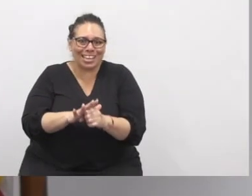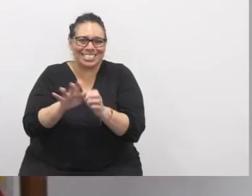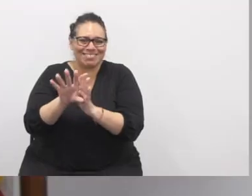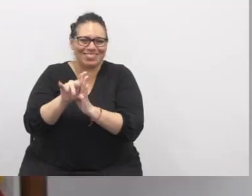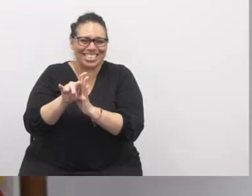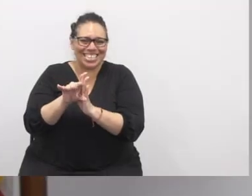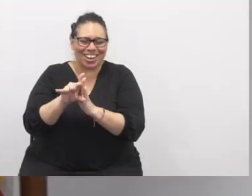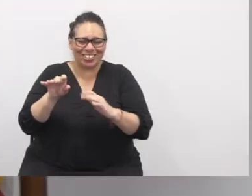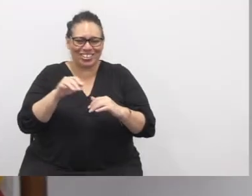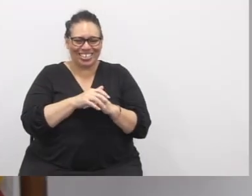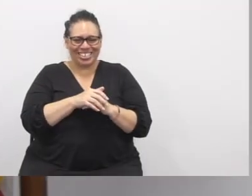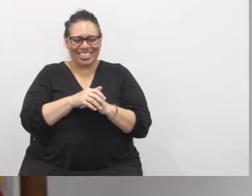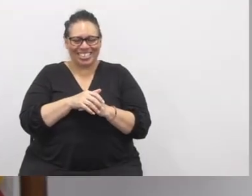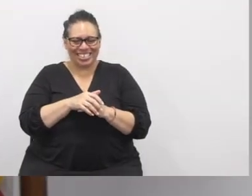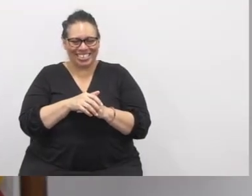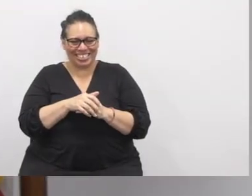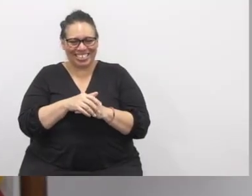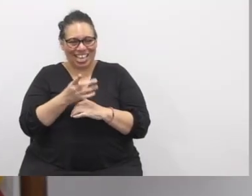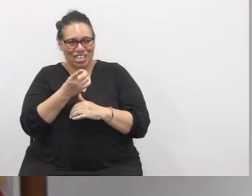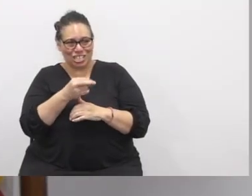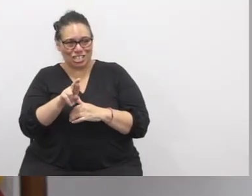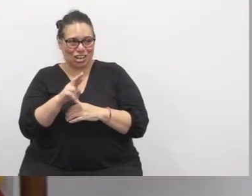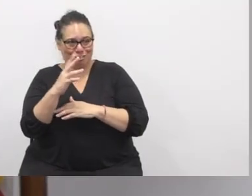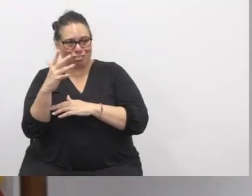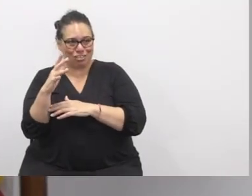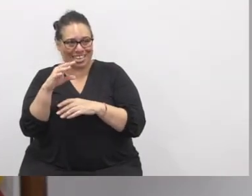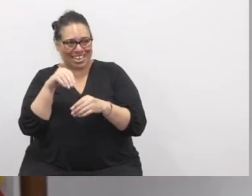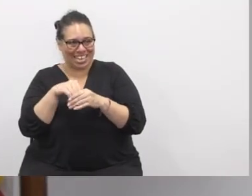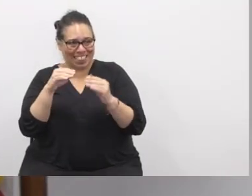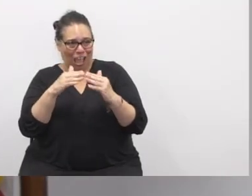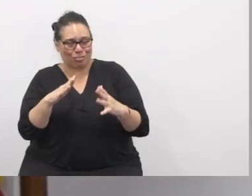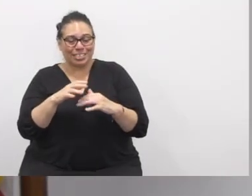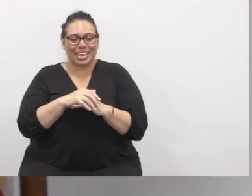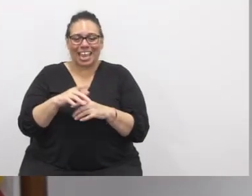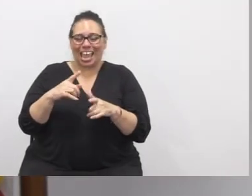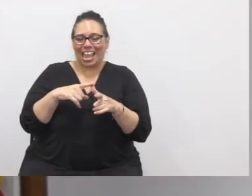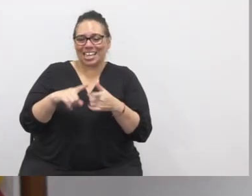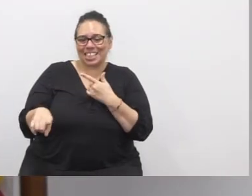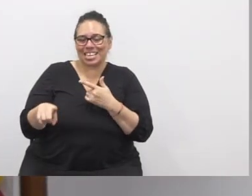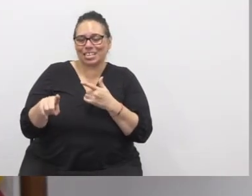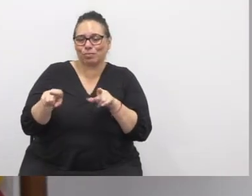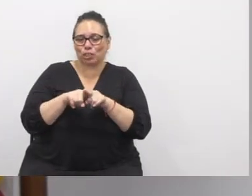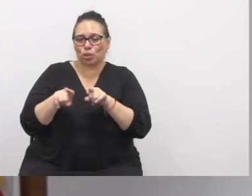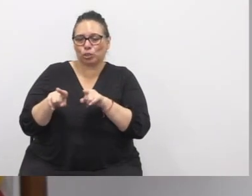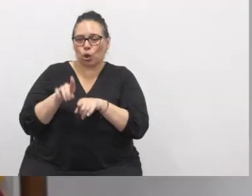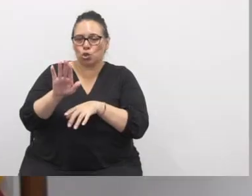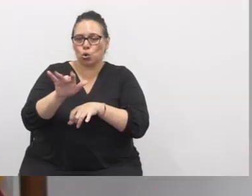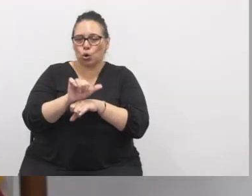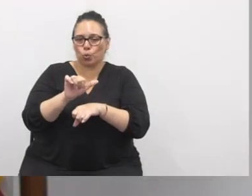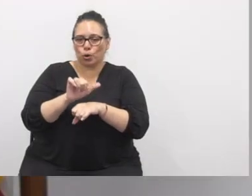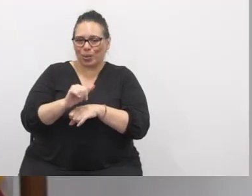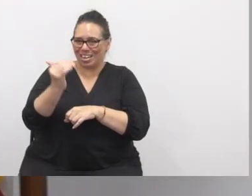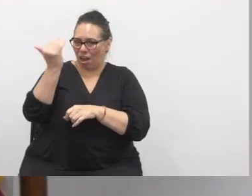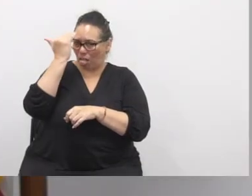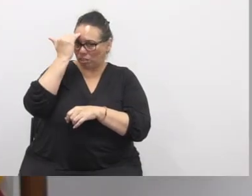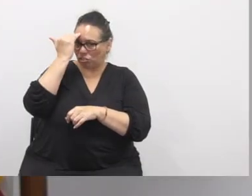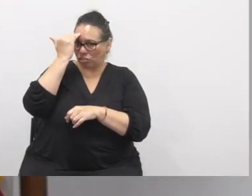Dr. Tri in the house? - Right, right, right. And then there is also your work with Knowlej, right? Which is another group,